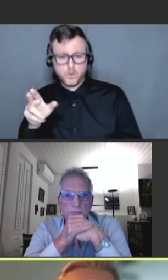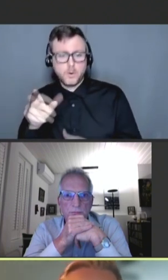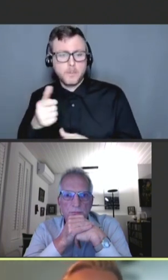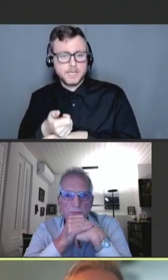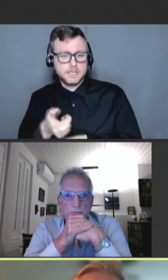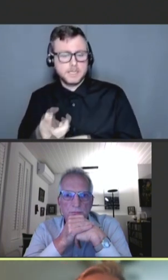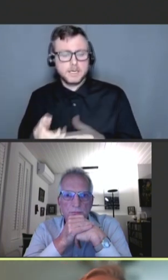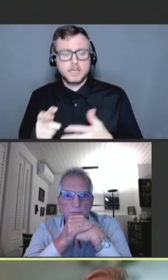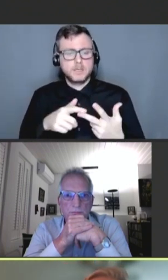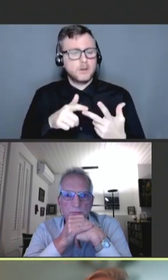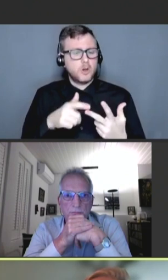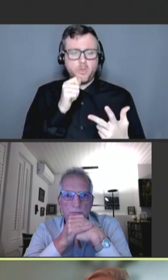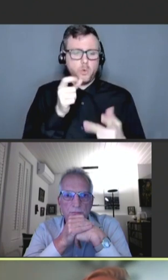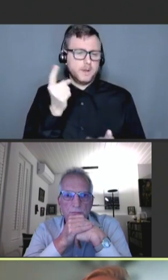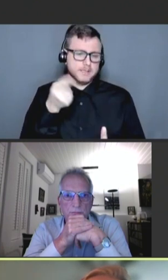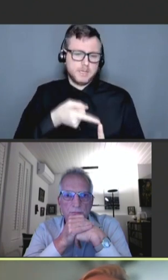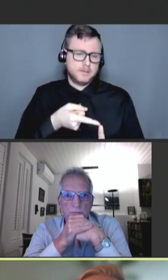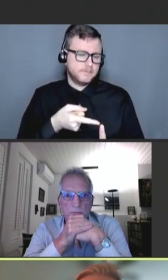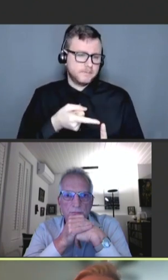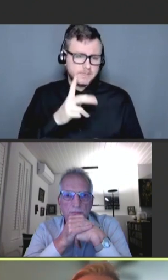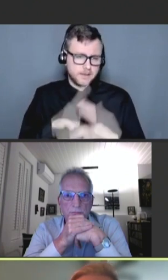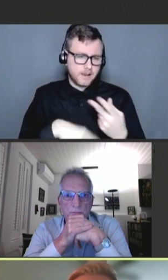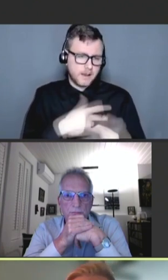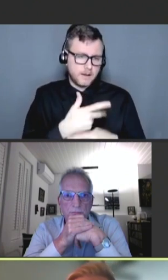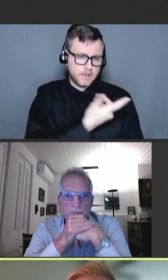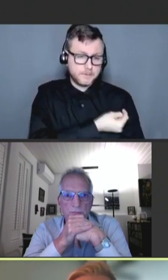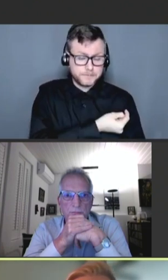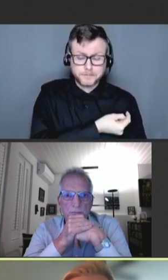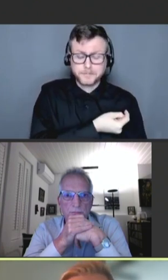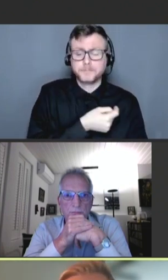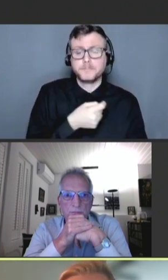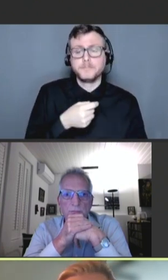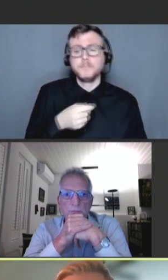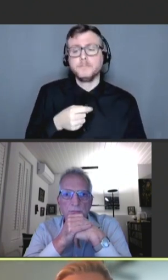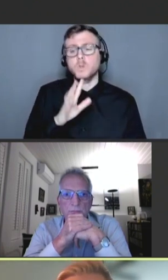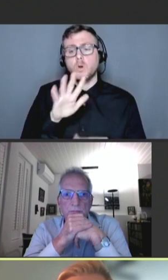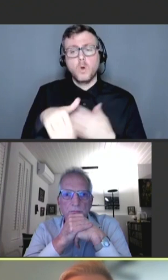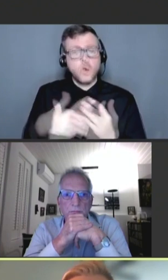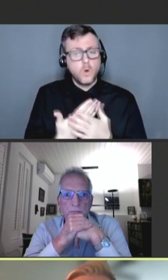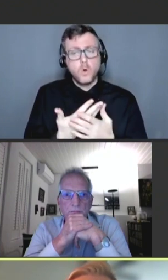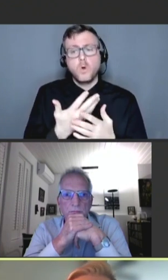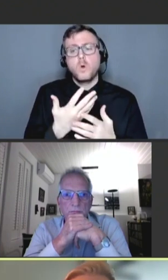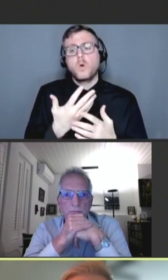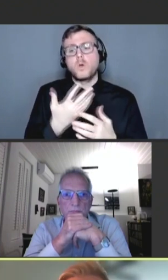not specify the type of vaccine. All studies included patients with at least a single dose,